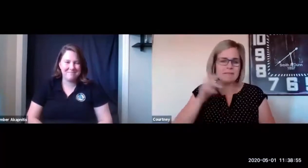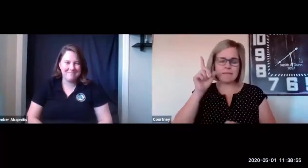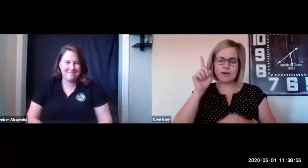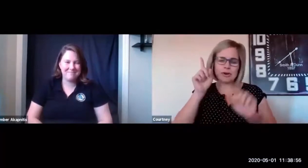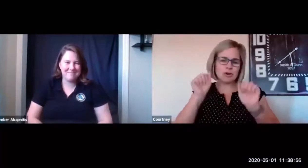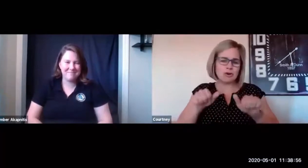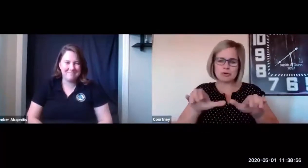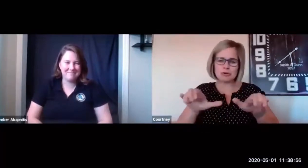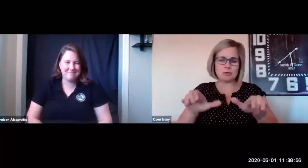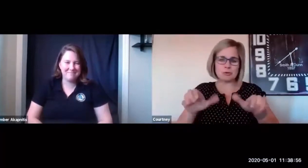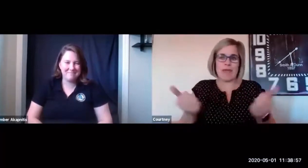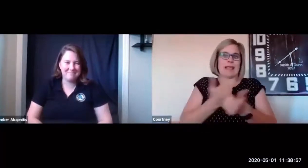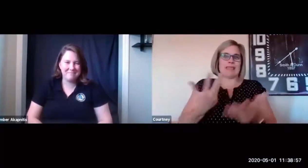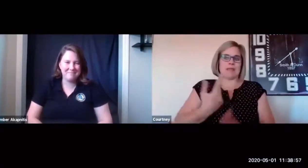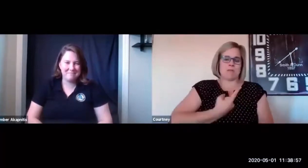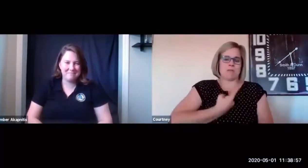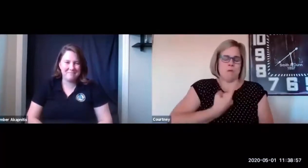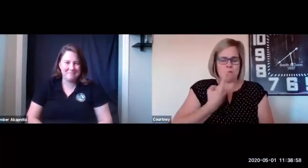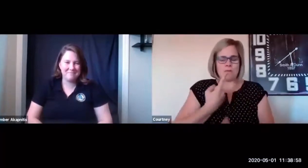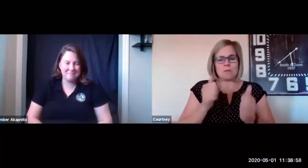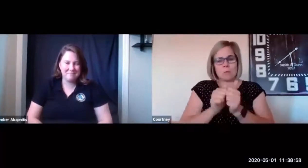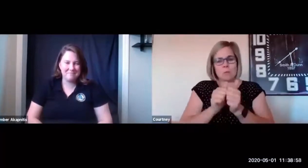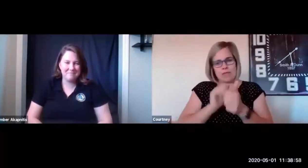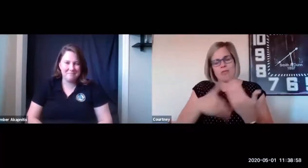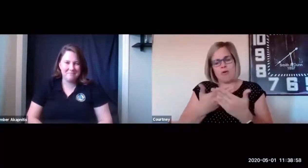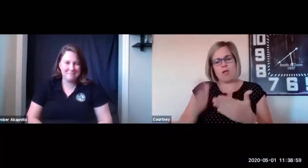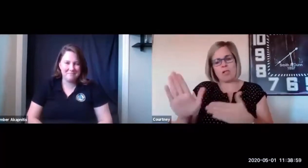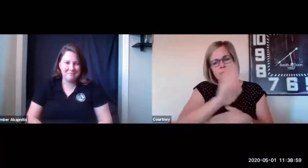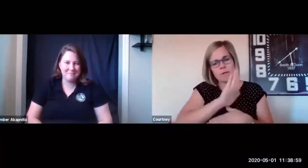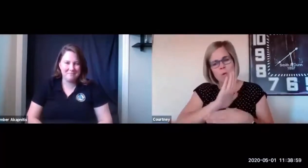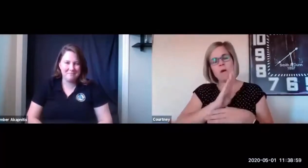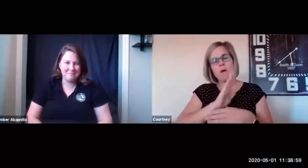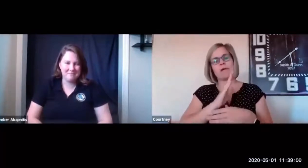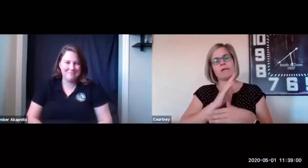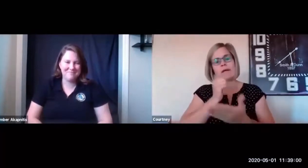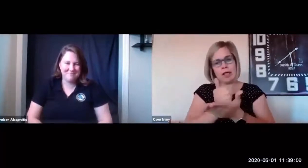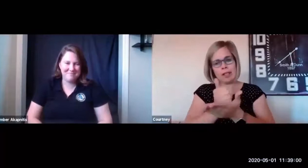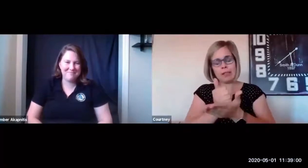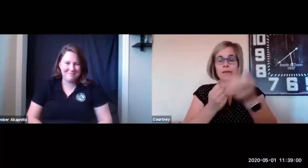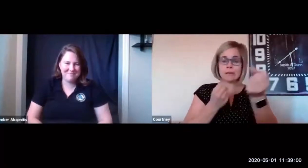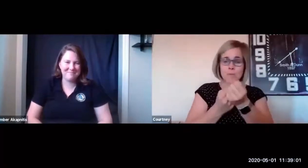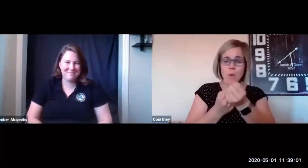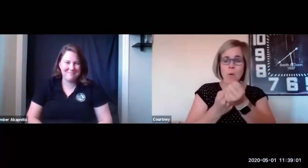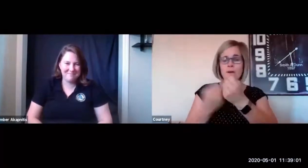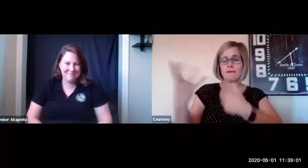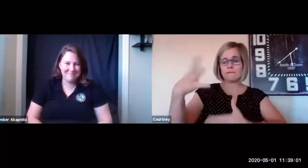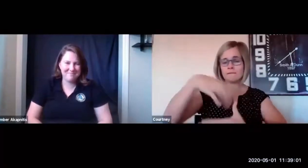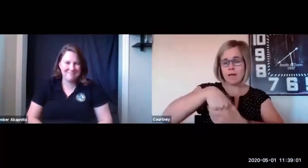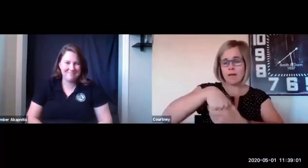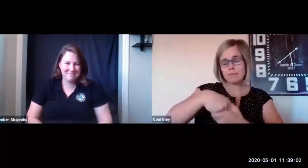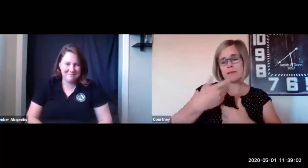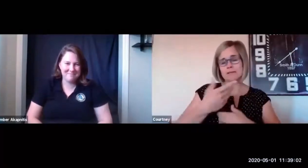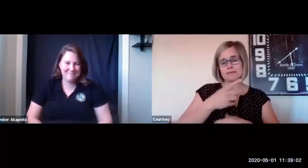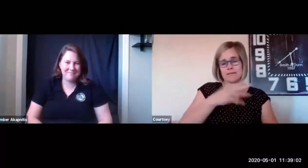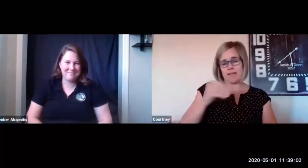I have never been alone in any of this I couldn't have done any of this alone I've needed your help your support